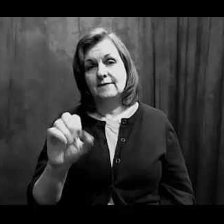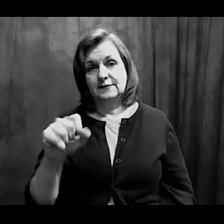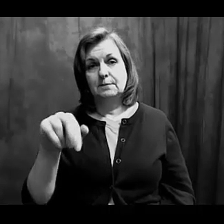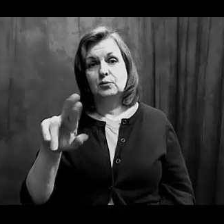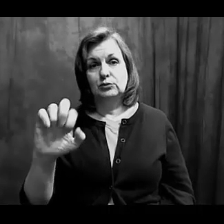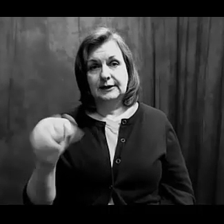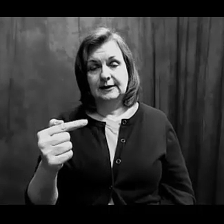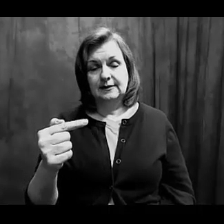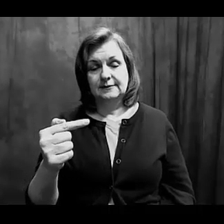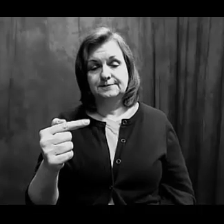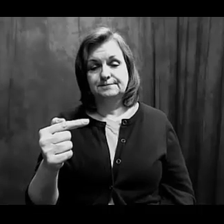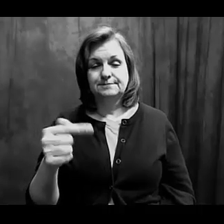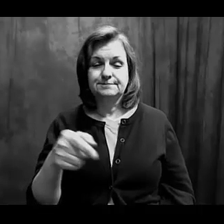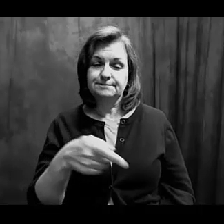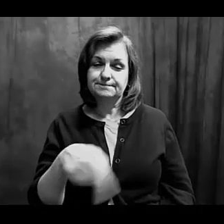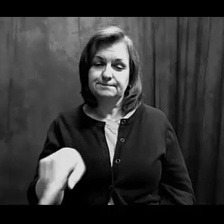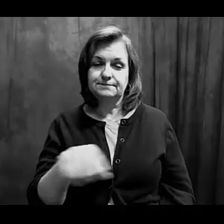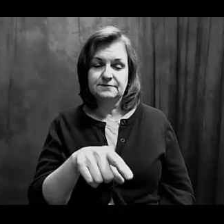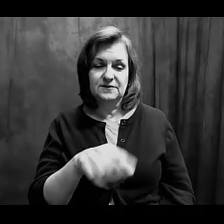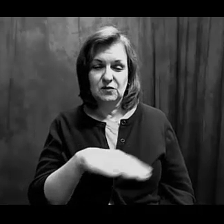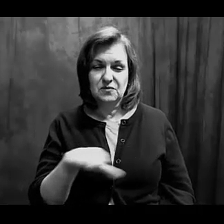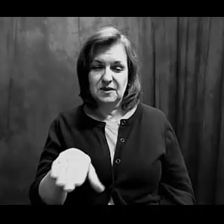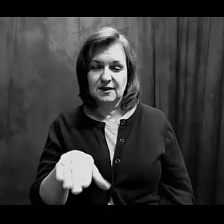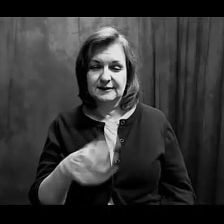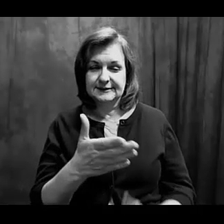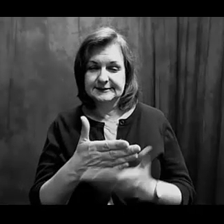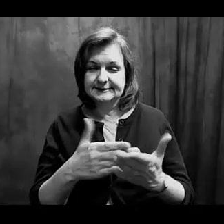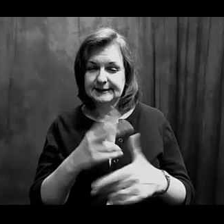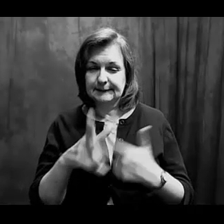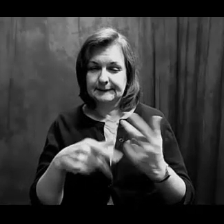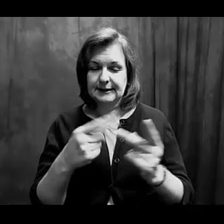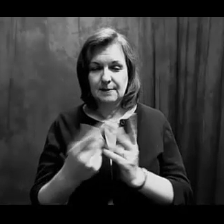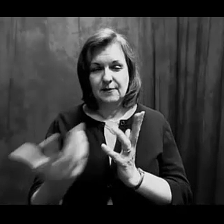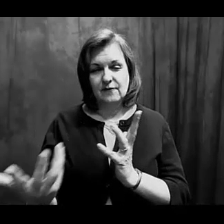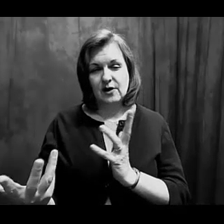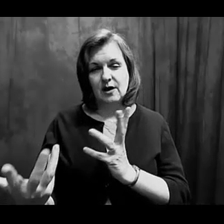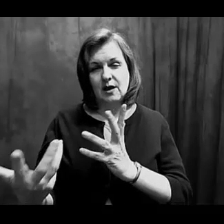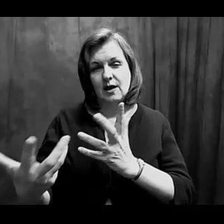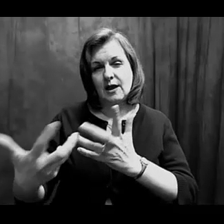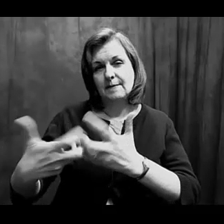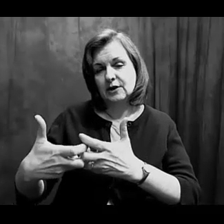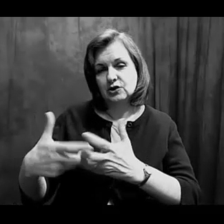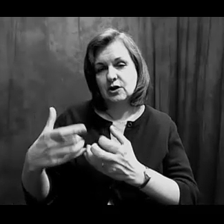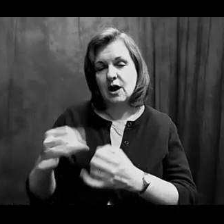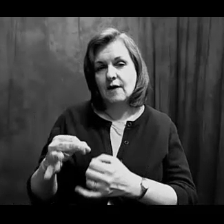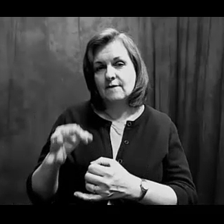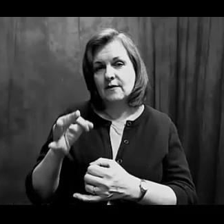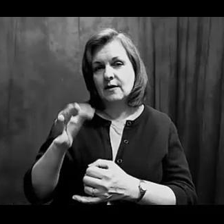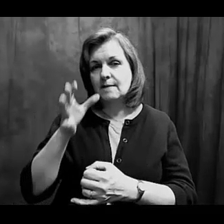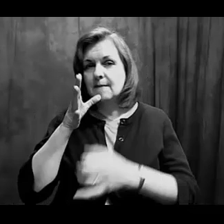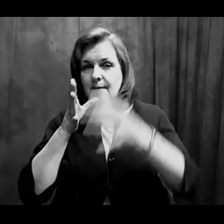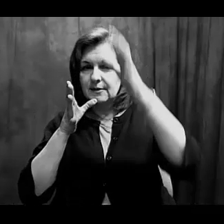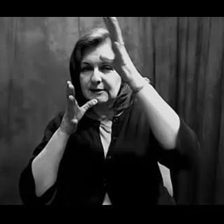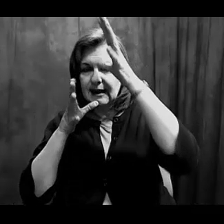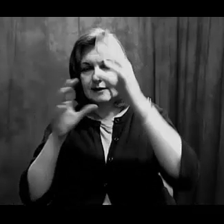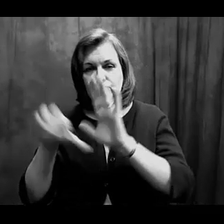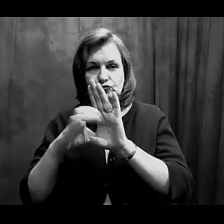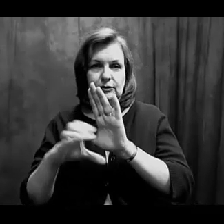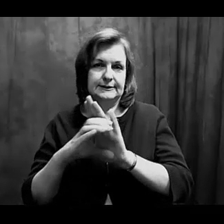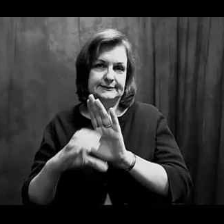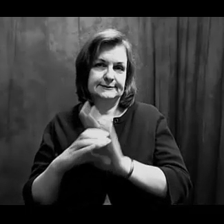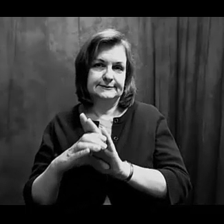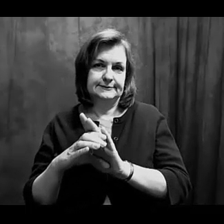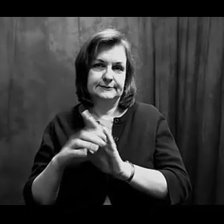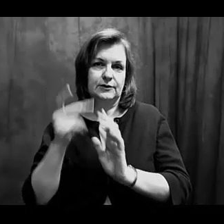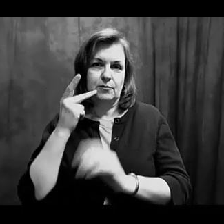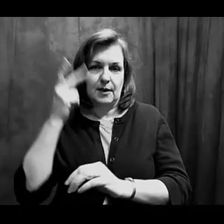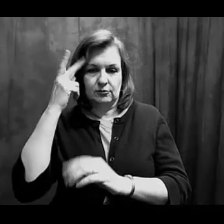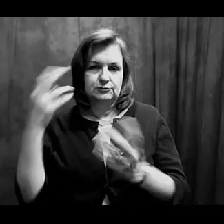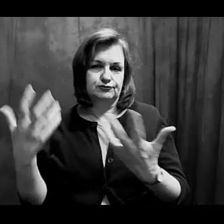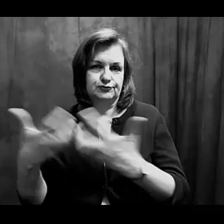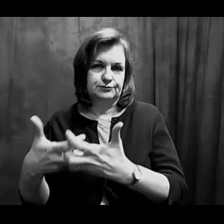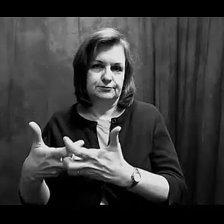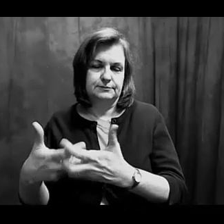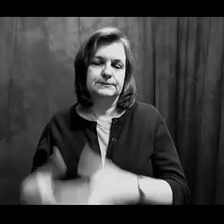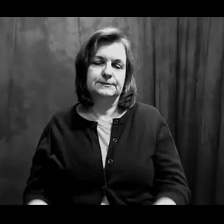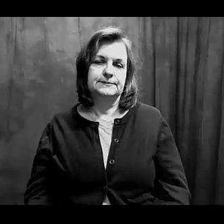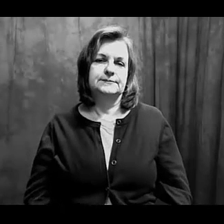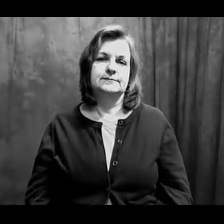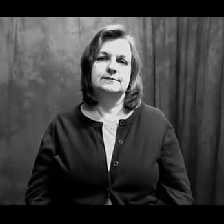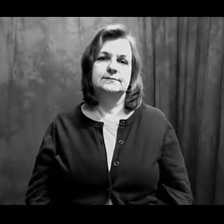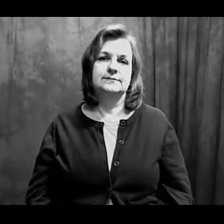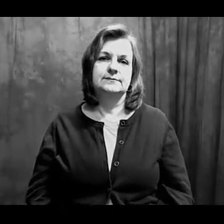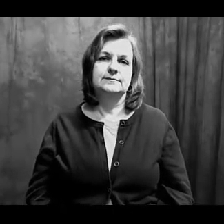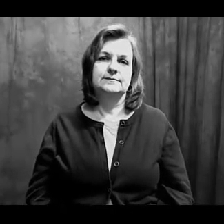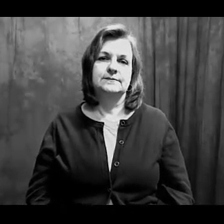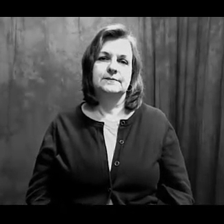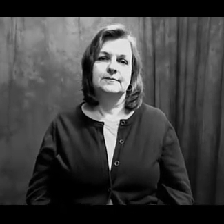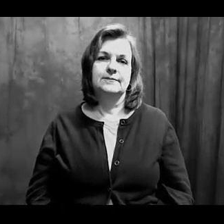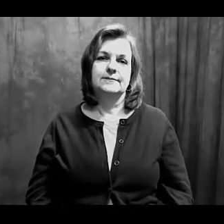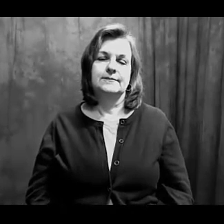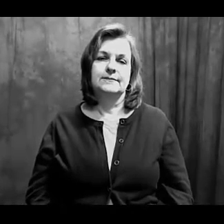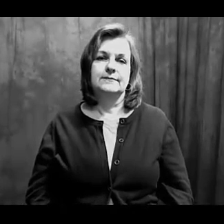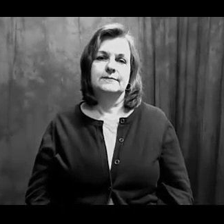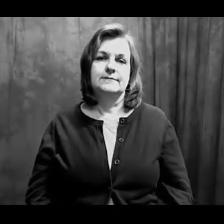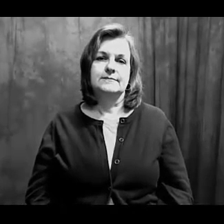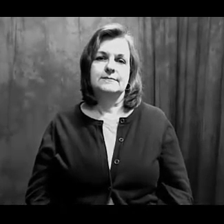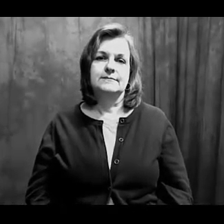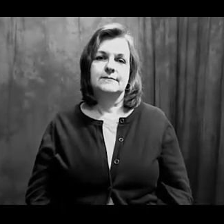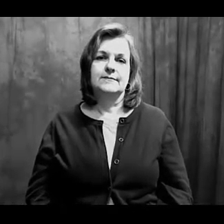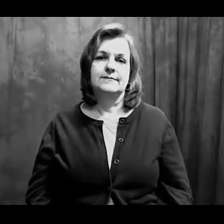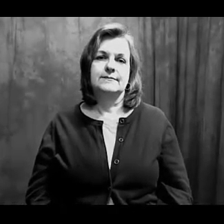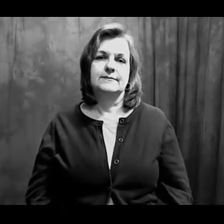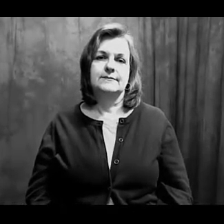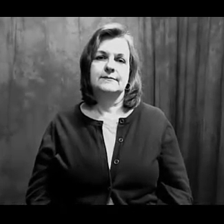that are some sort of combination of parental traits